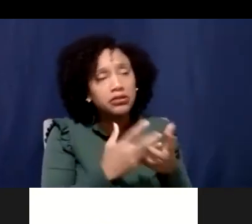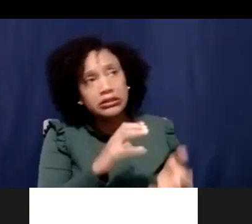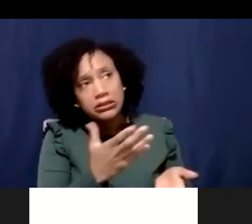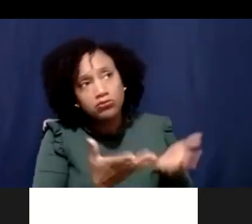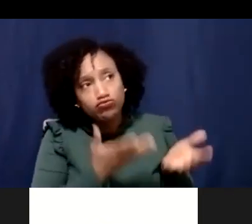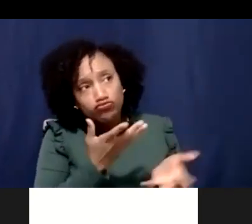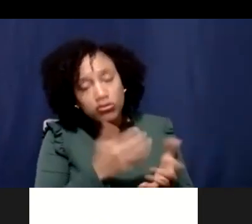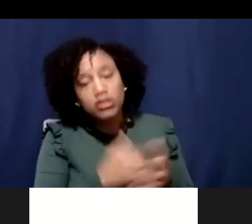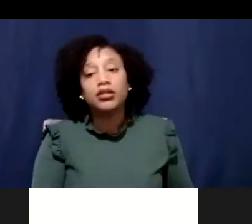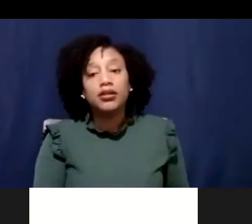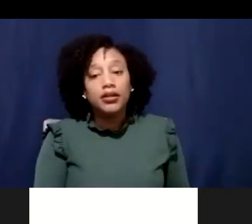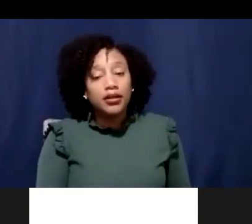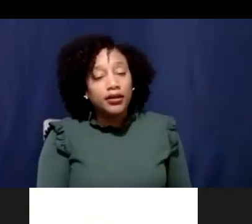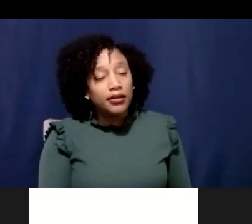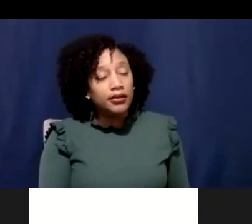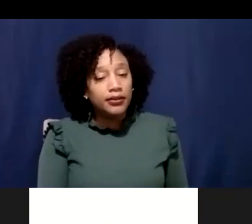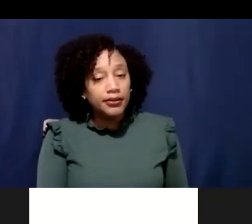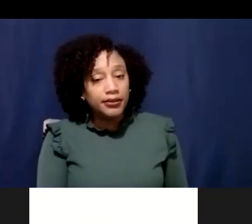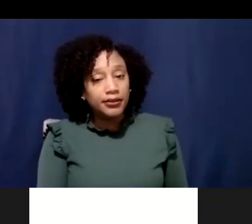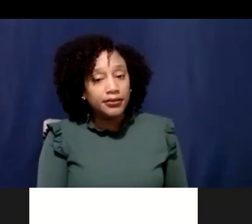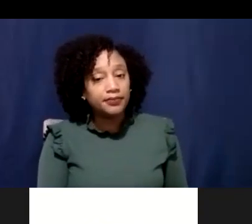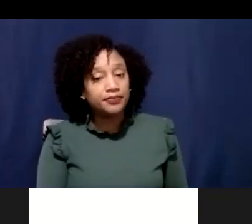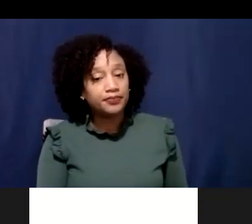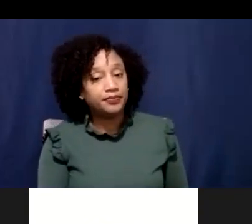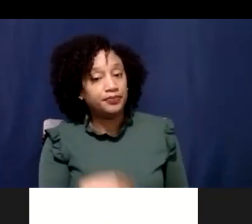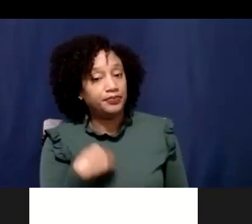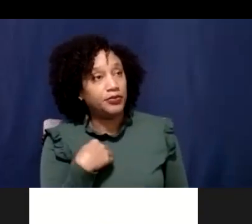because, you know, we expect, or not expect,